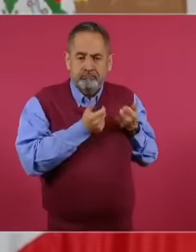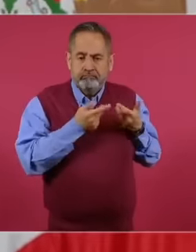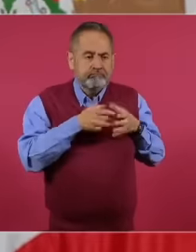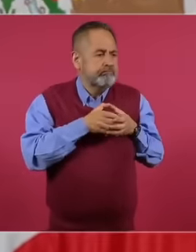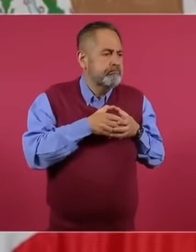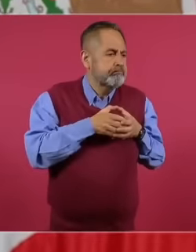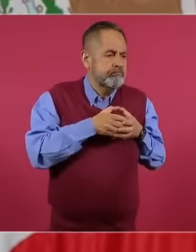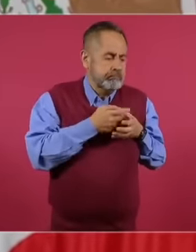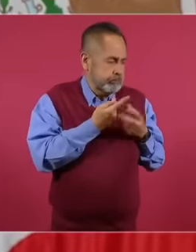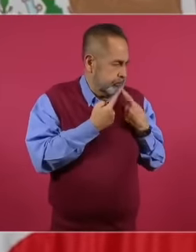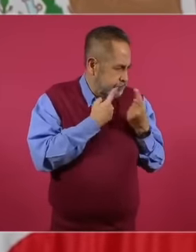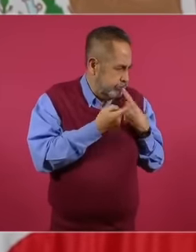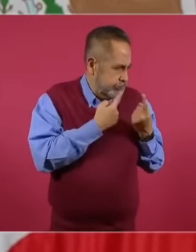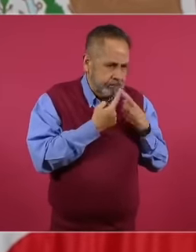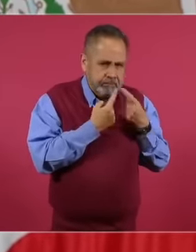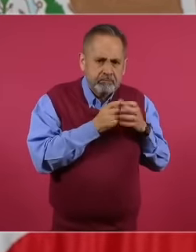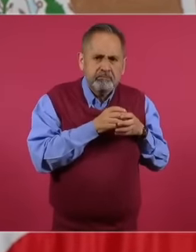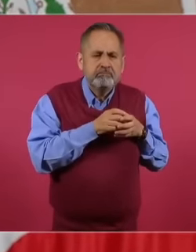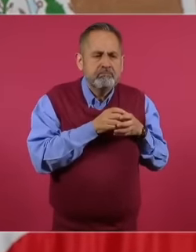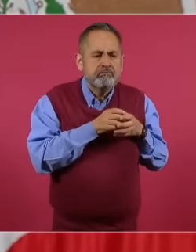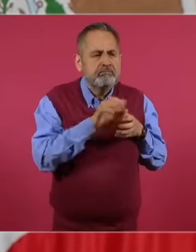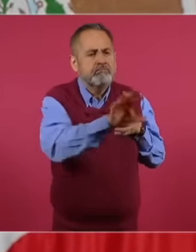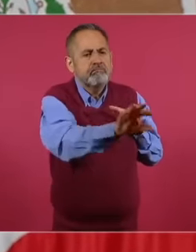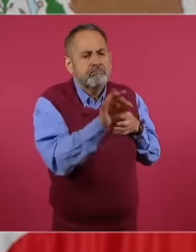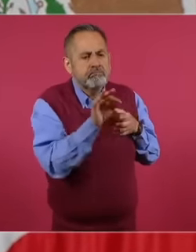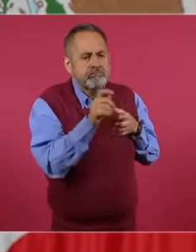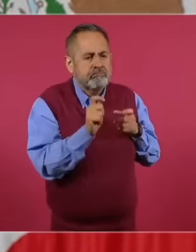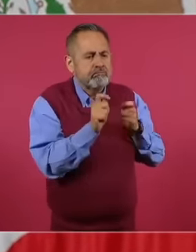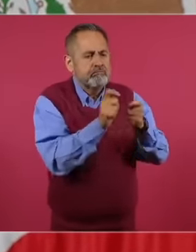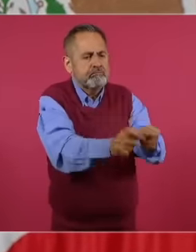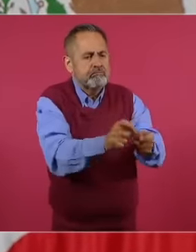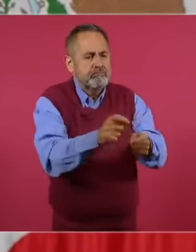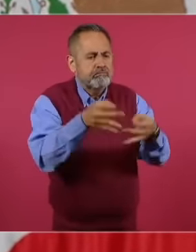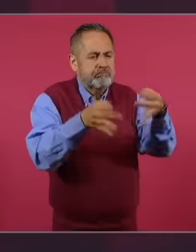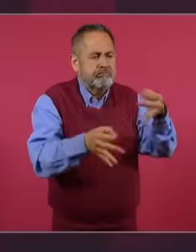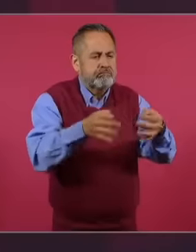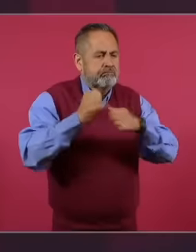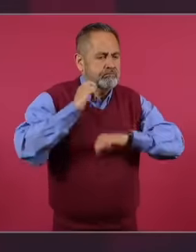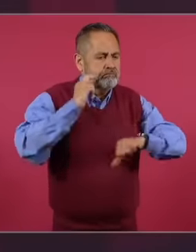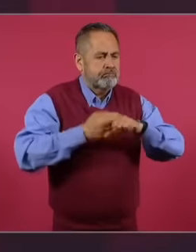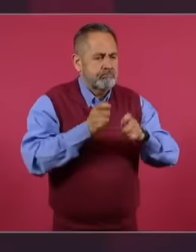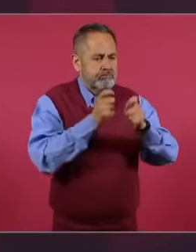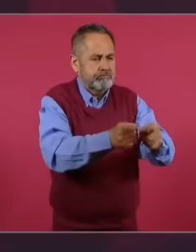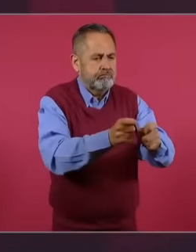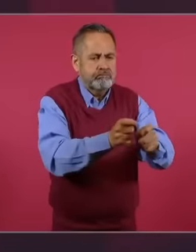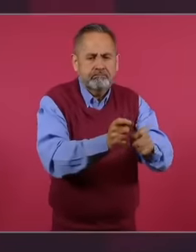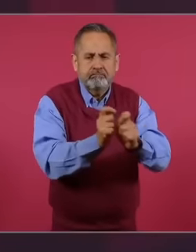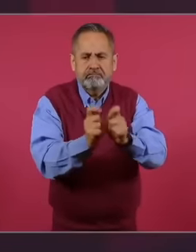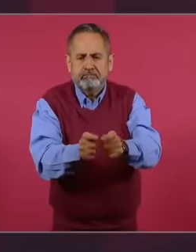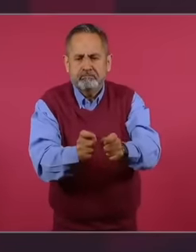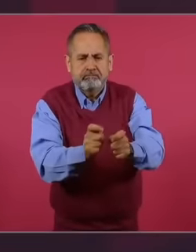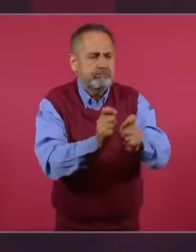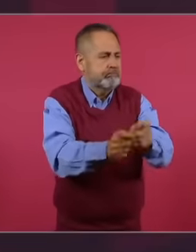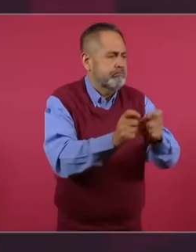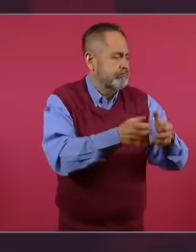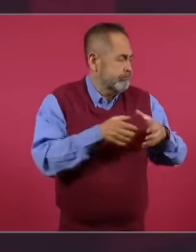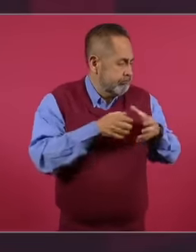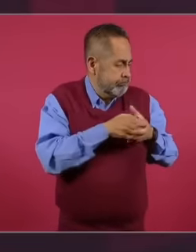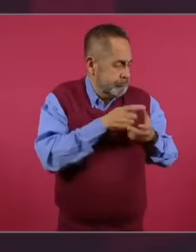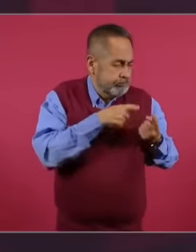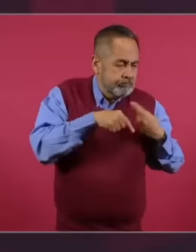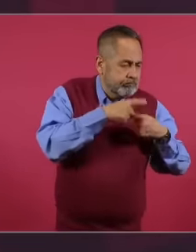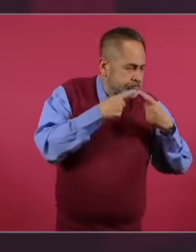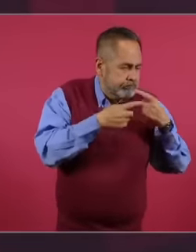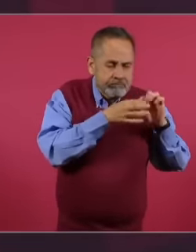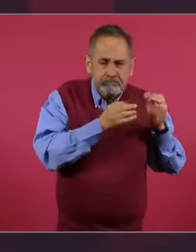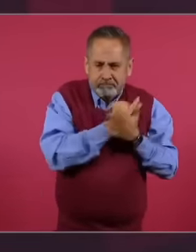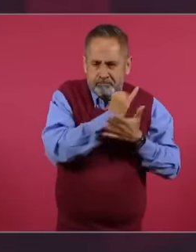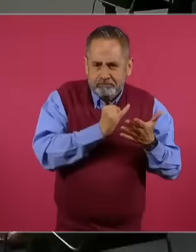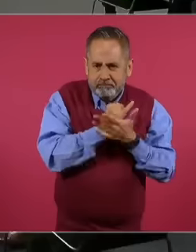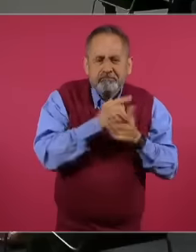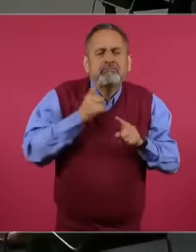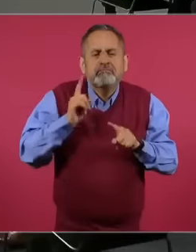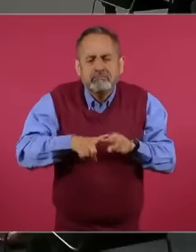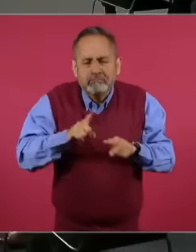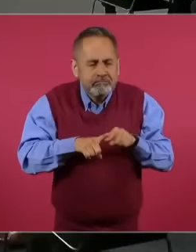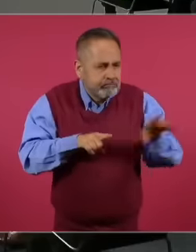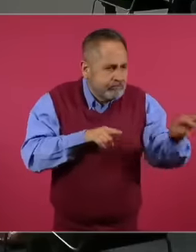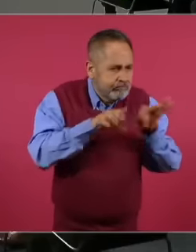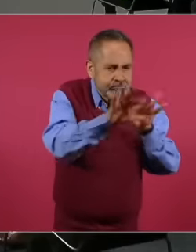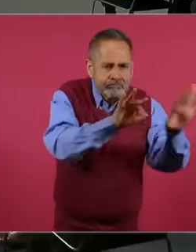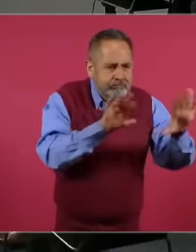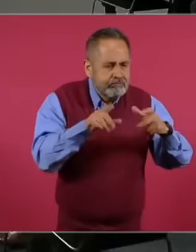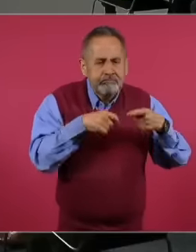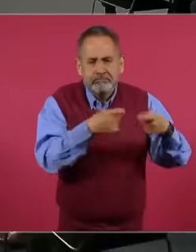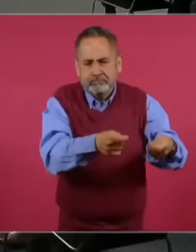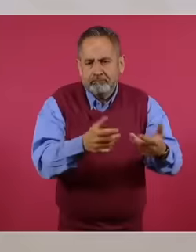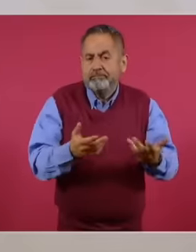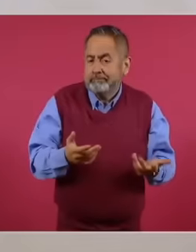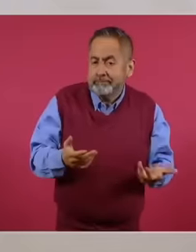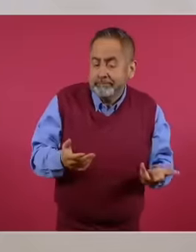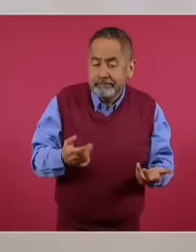ministers to the top of power, because when this neoliberal policy was carried out, the judicial power was